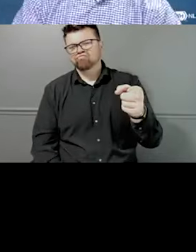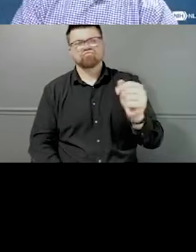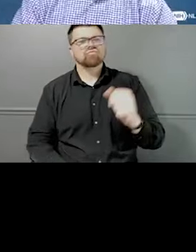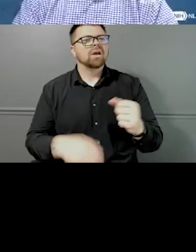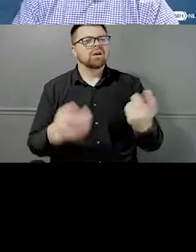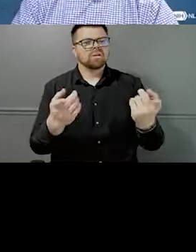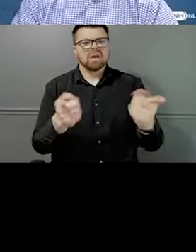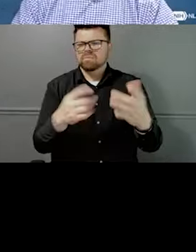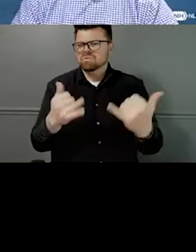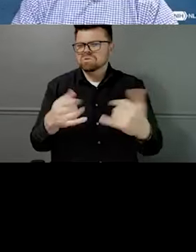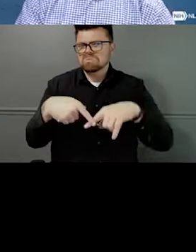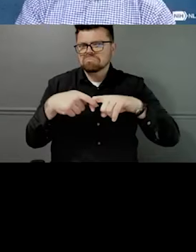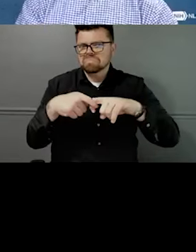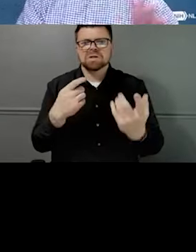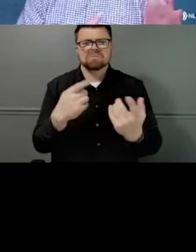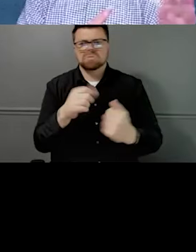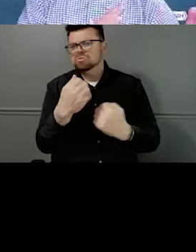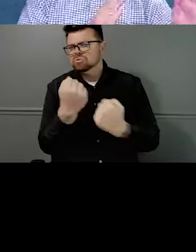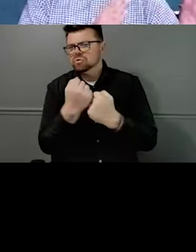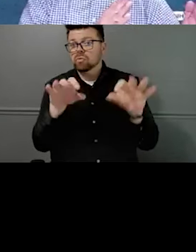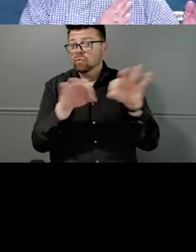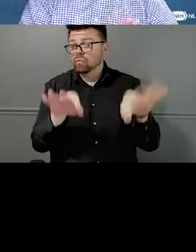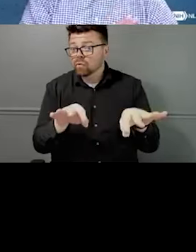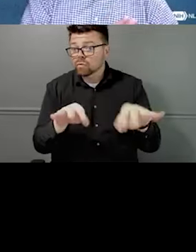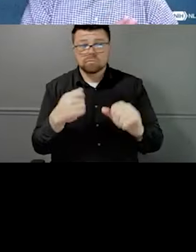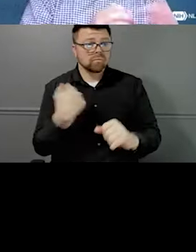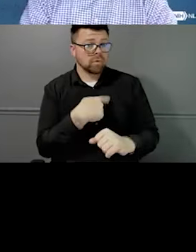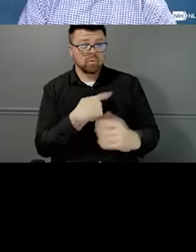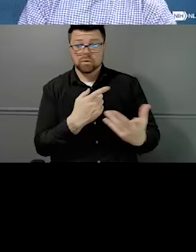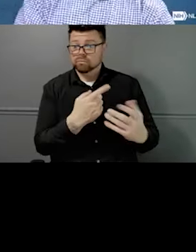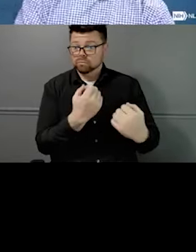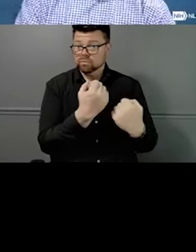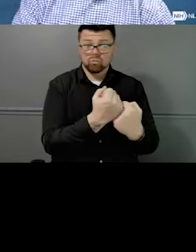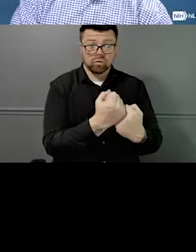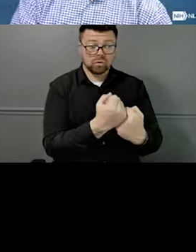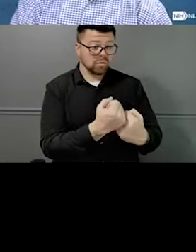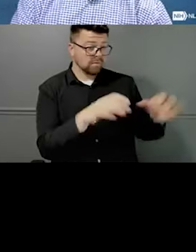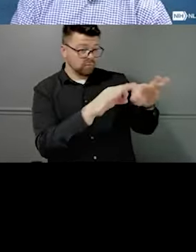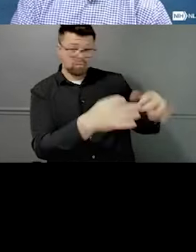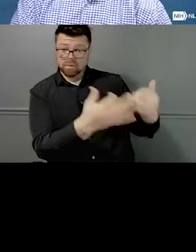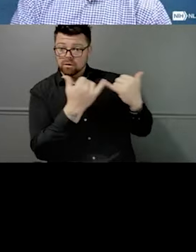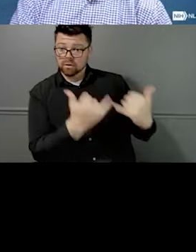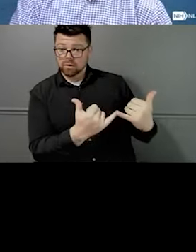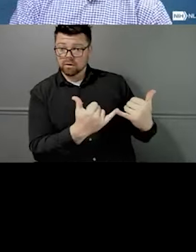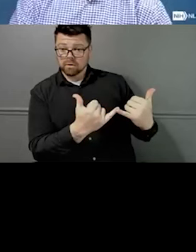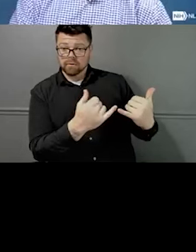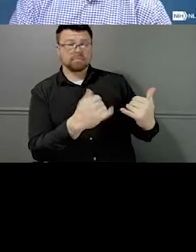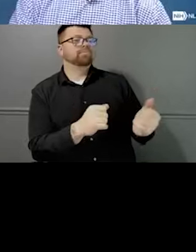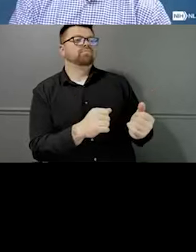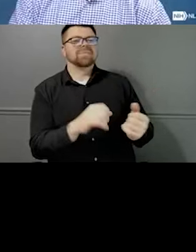There we support the current version of it, which is going to be accepted for